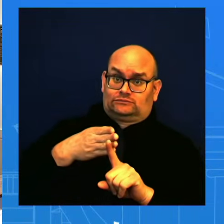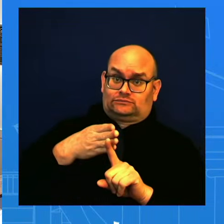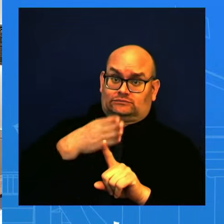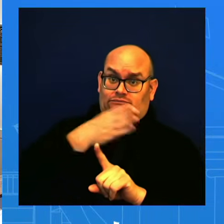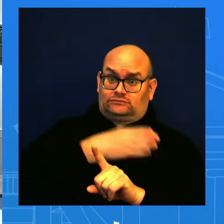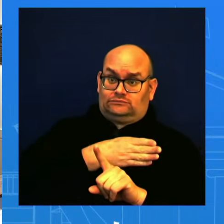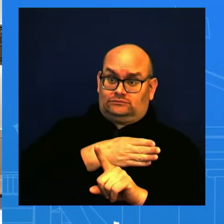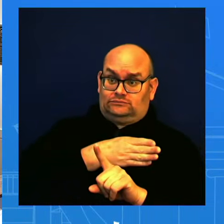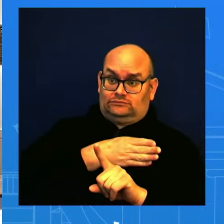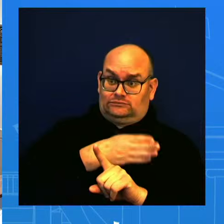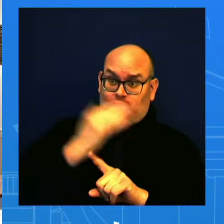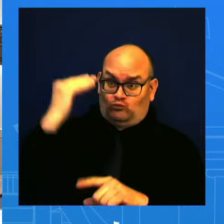with the new Democratic ticket?